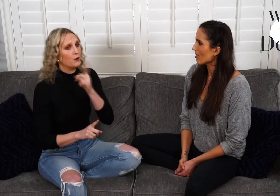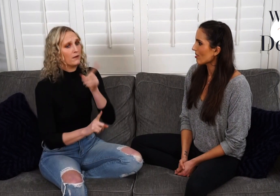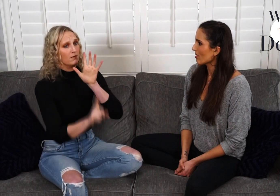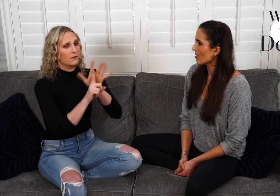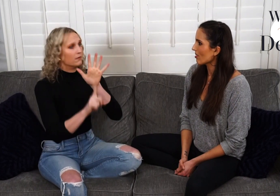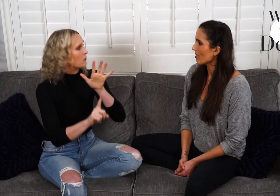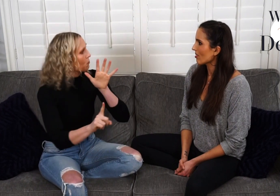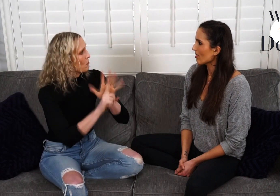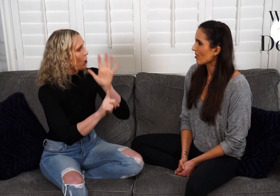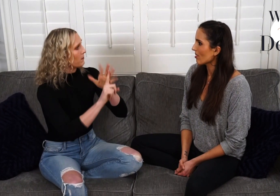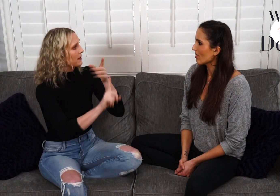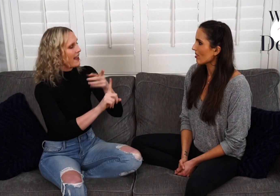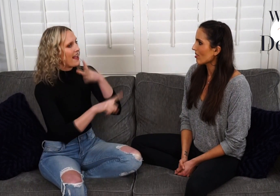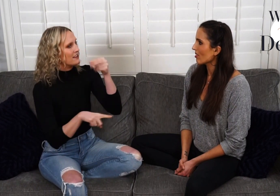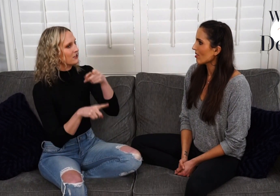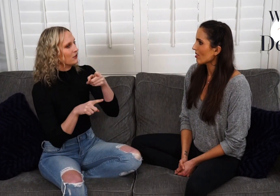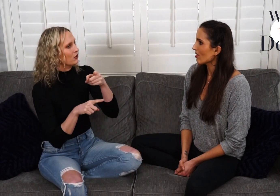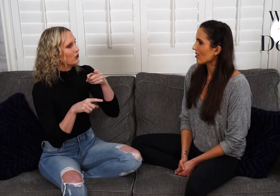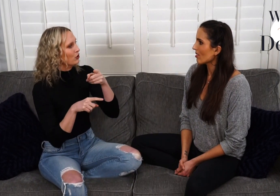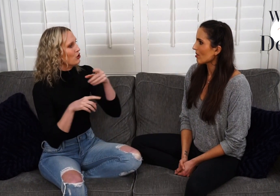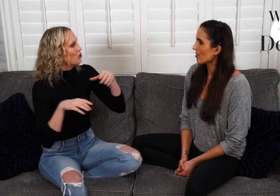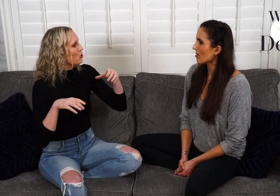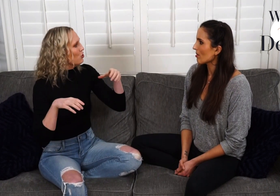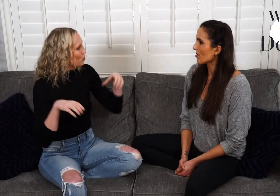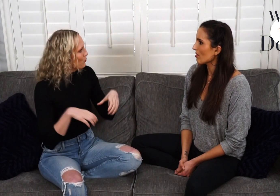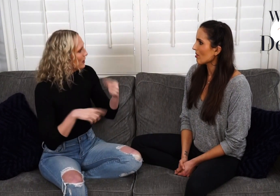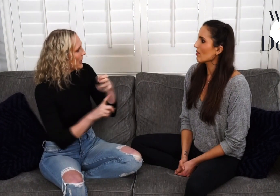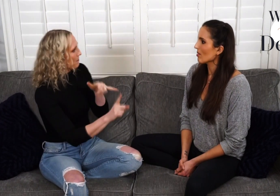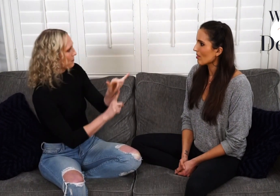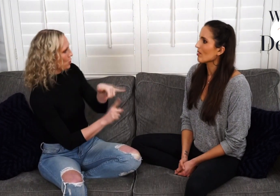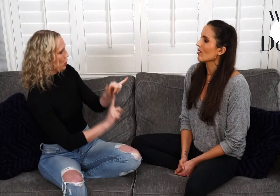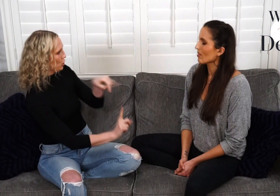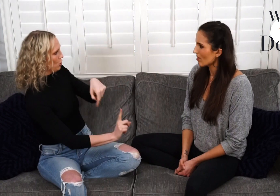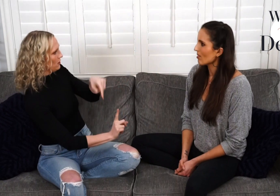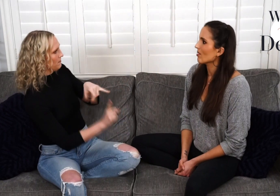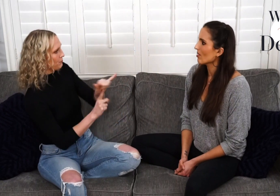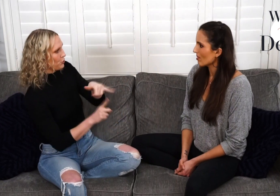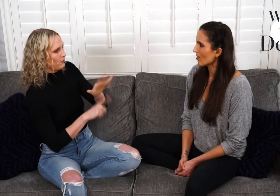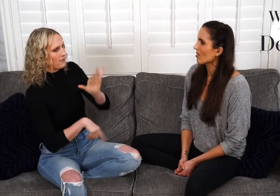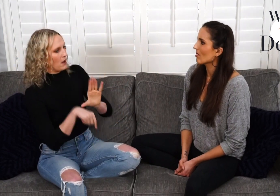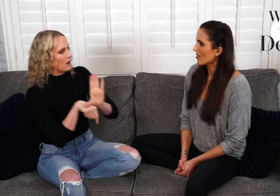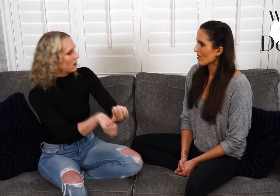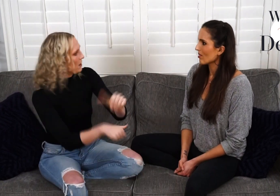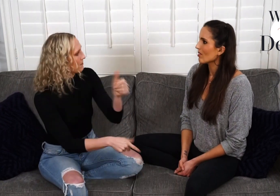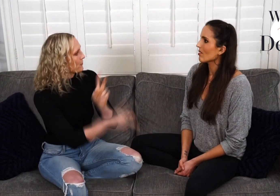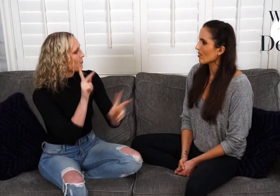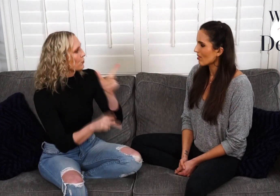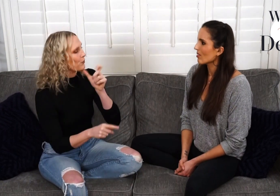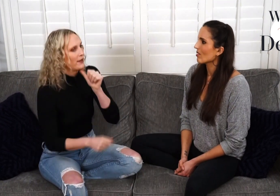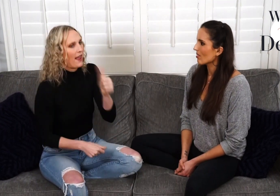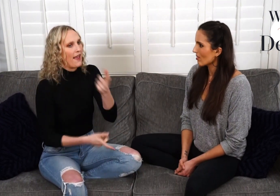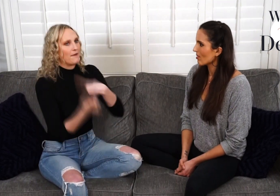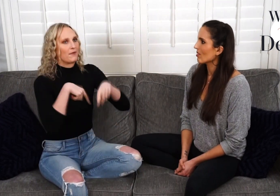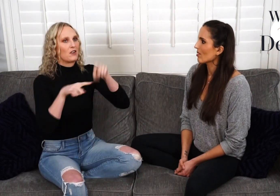extremely popular and they initiate the bullying by putting other people down who don't come